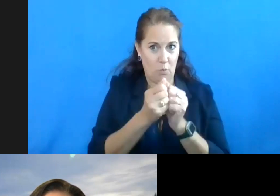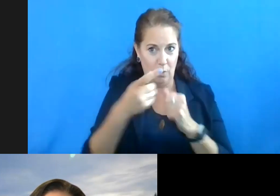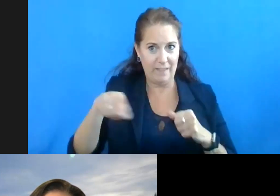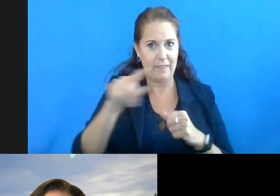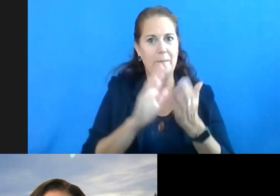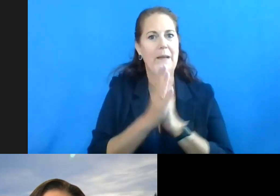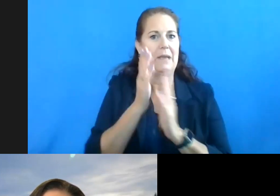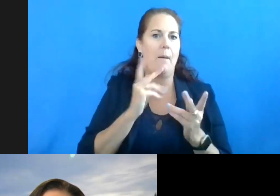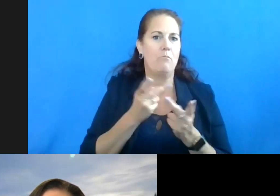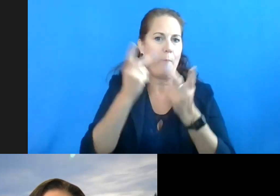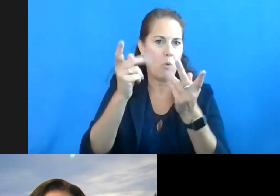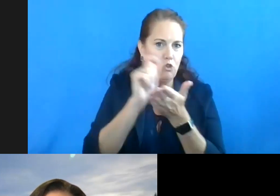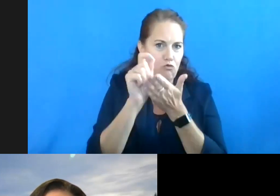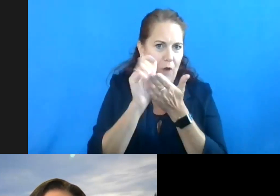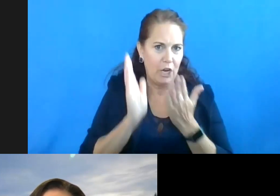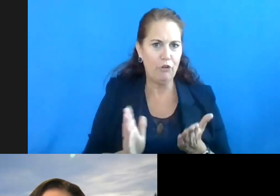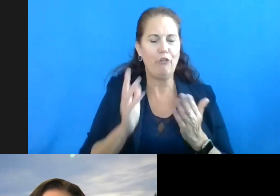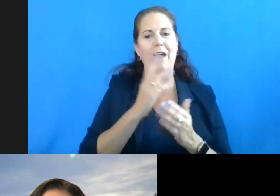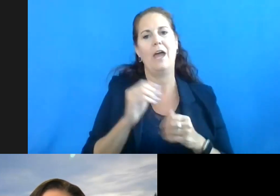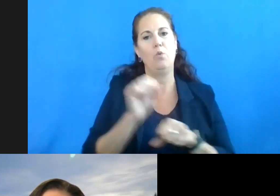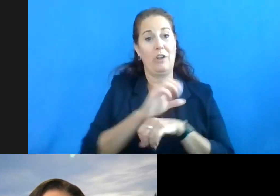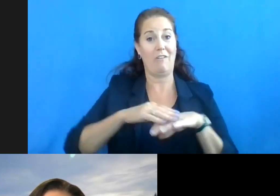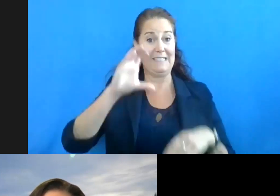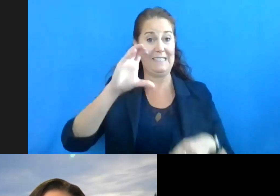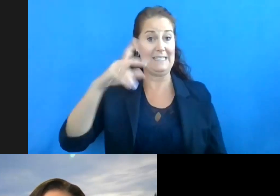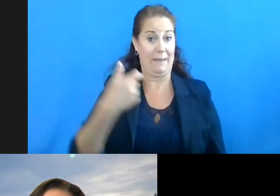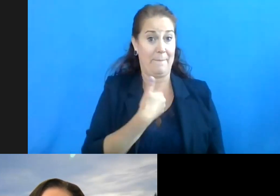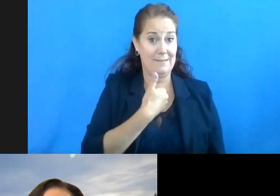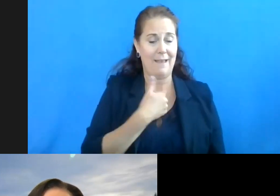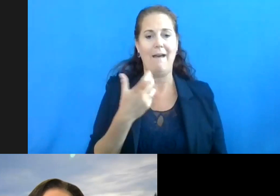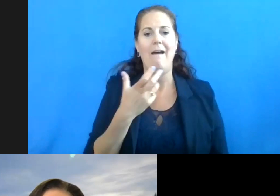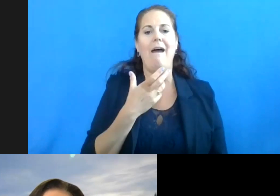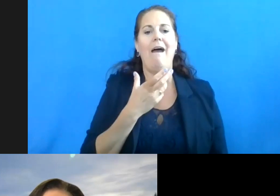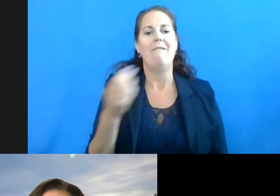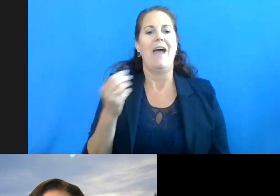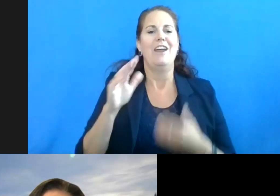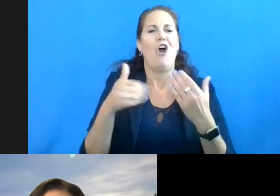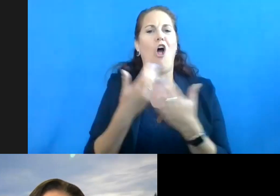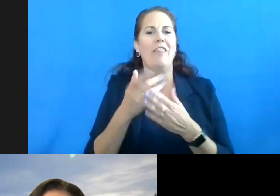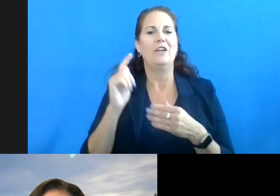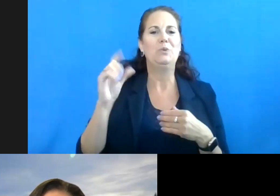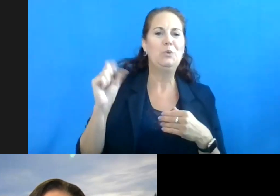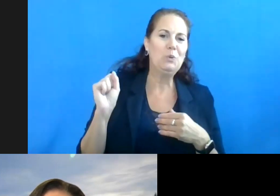writer and also working on a CCP, and also all the tips and tricks that I have learned from